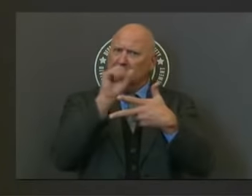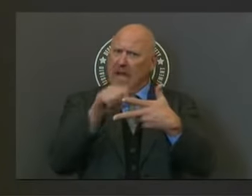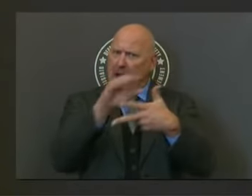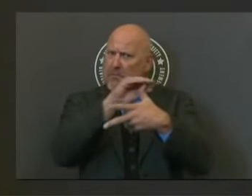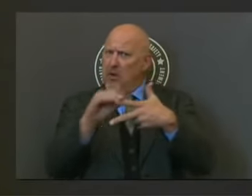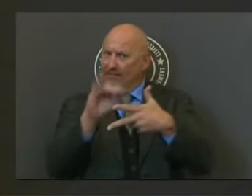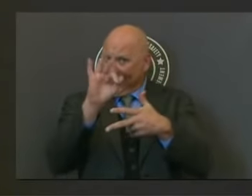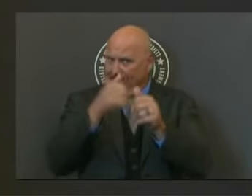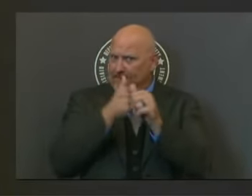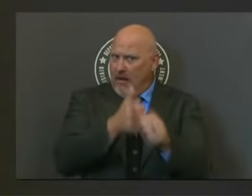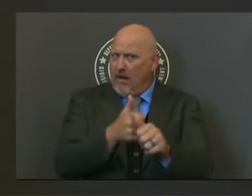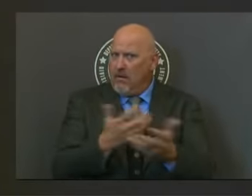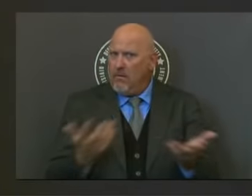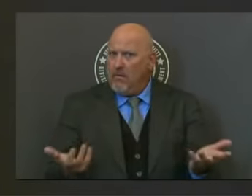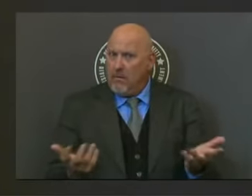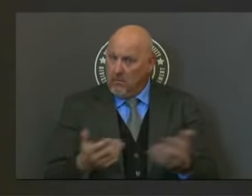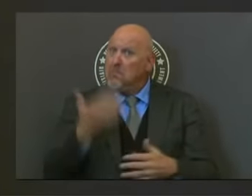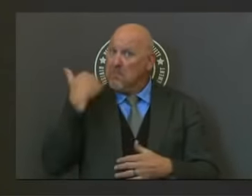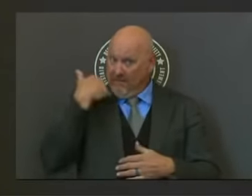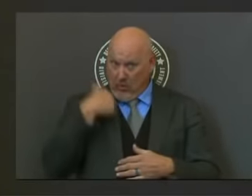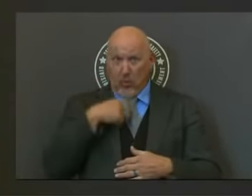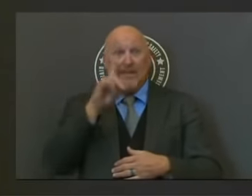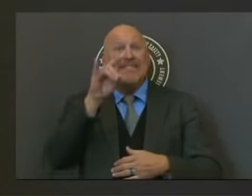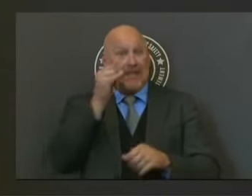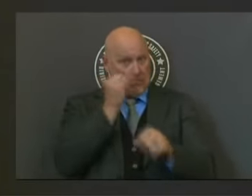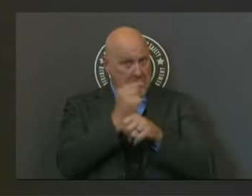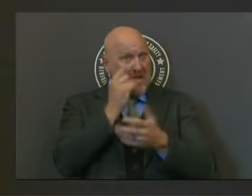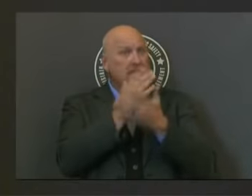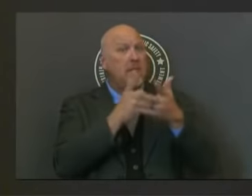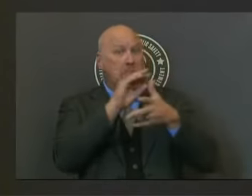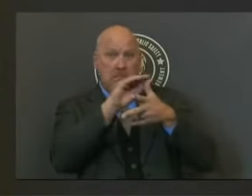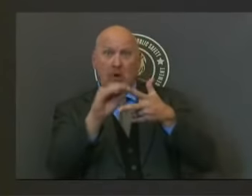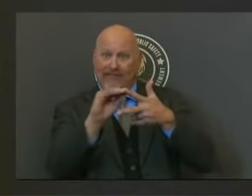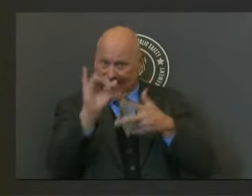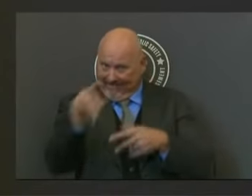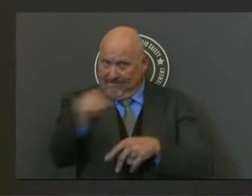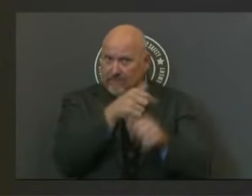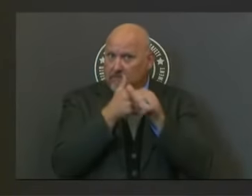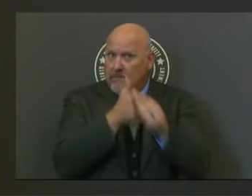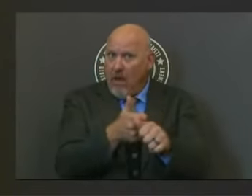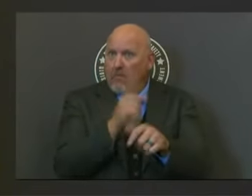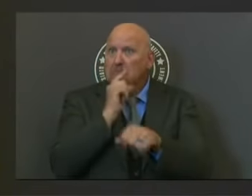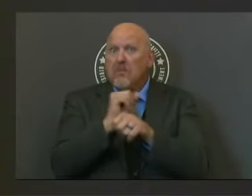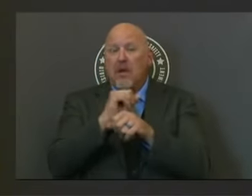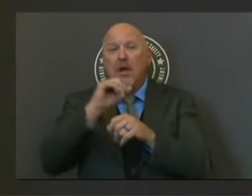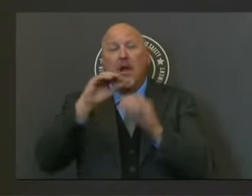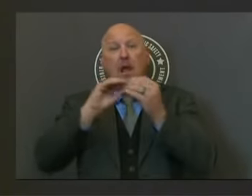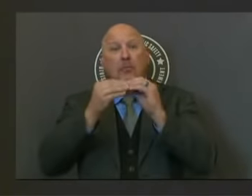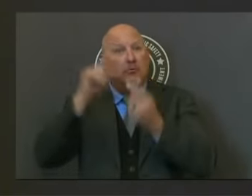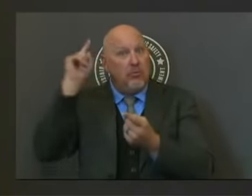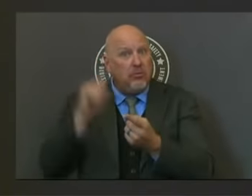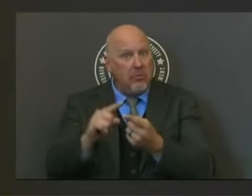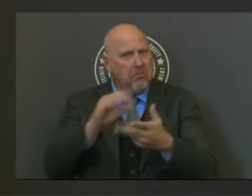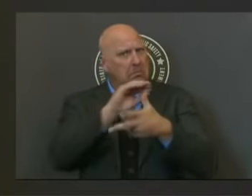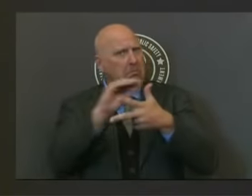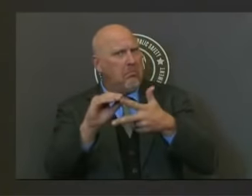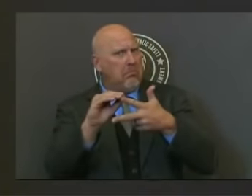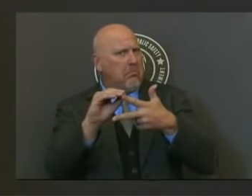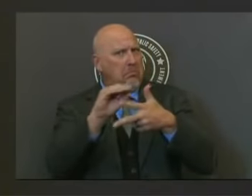state two people have expressed that